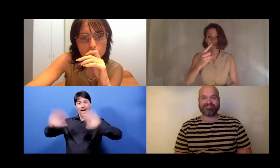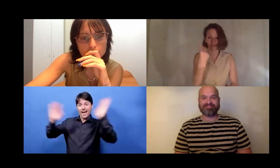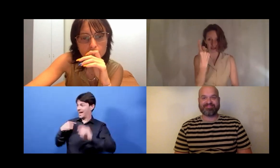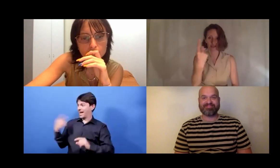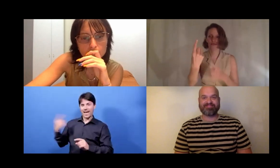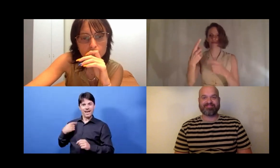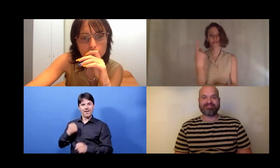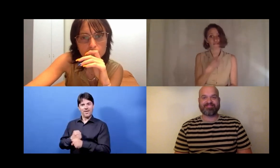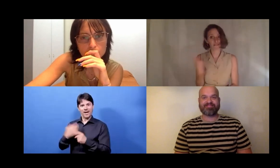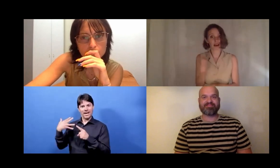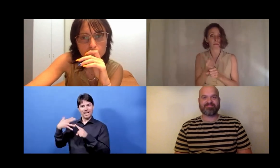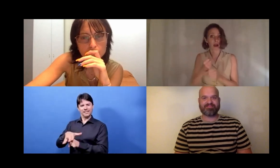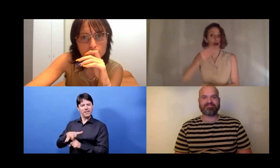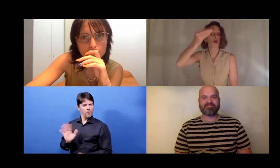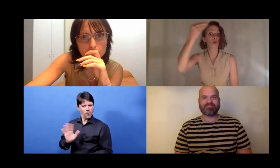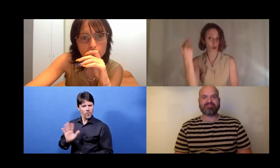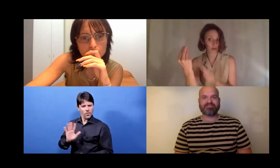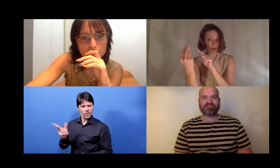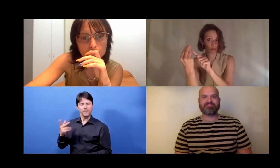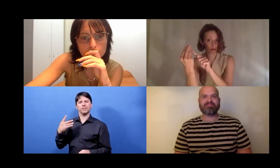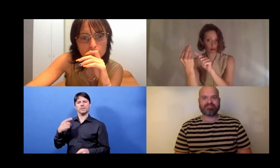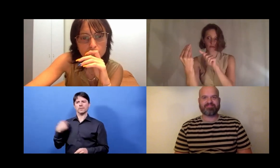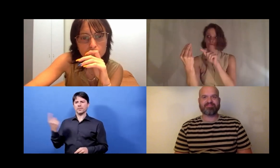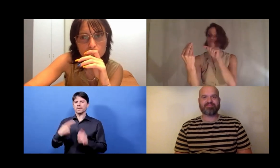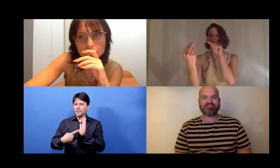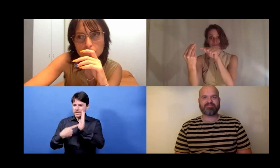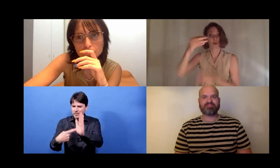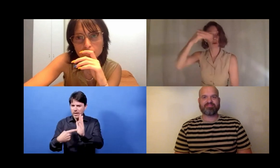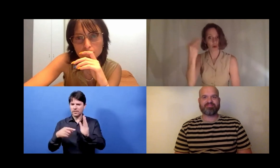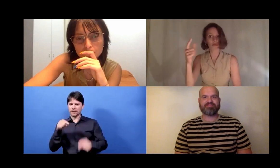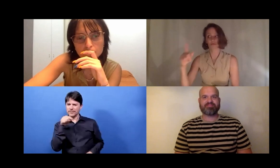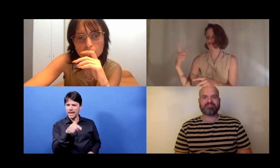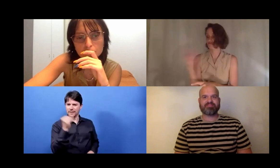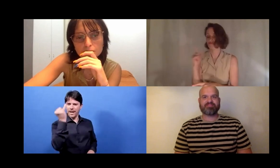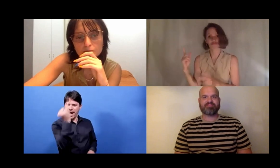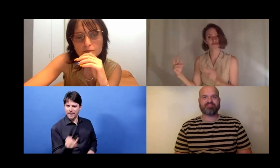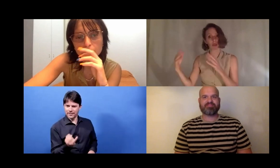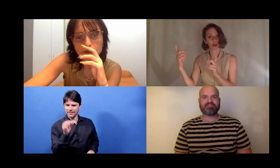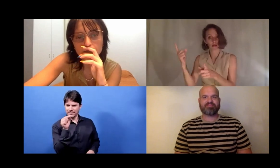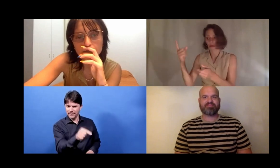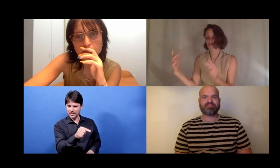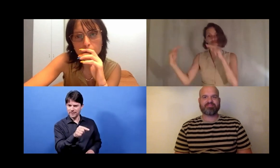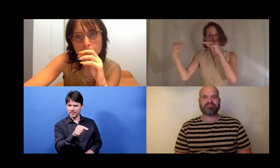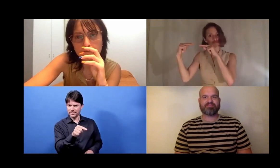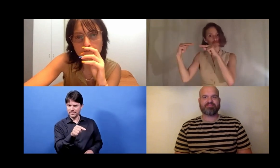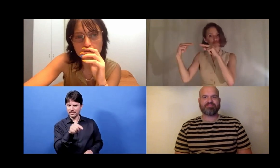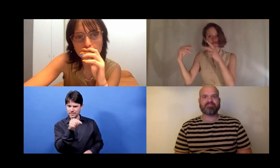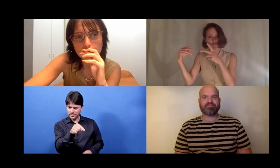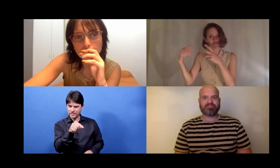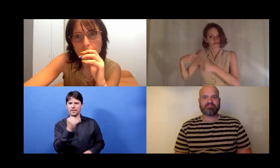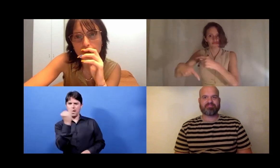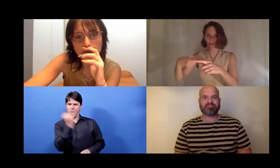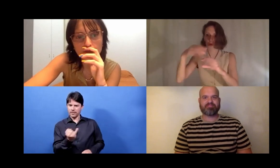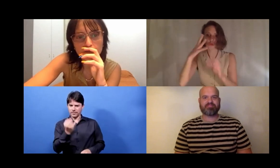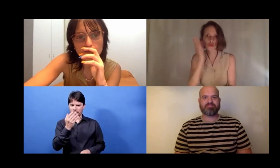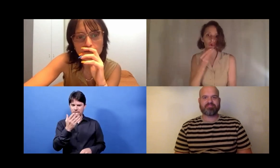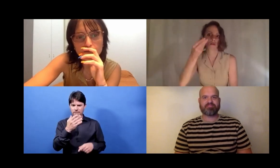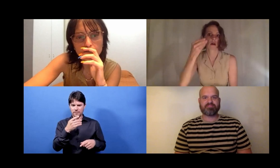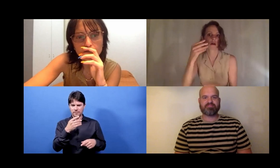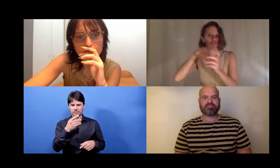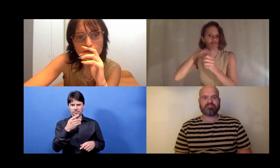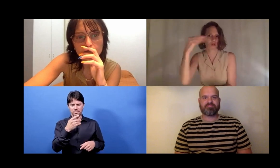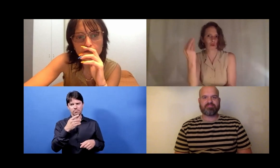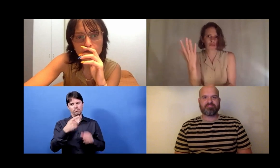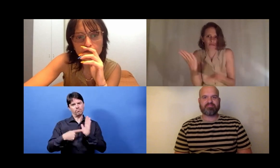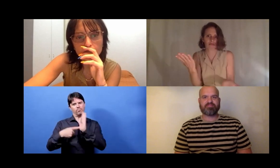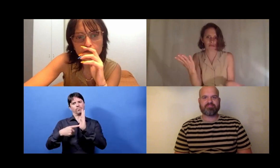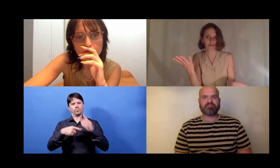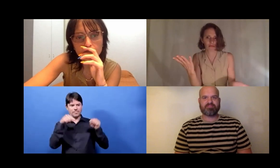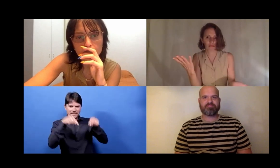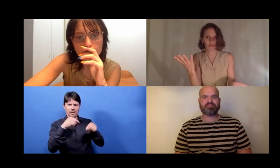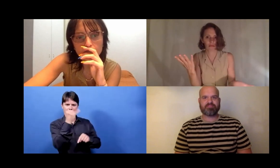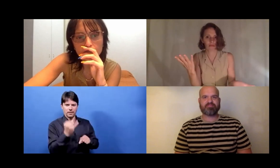It's not a show of inclusion. It's actual inclusion. It's a really beautiful, artistic, creative experience